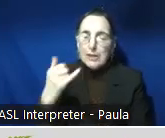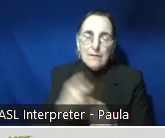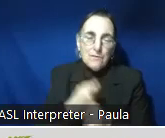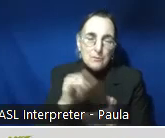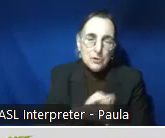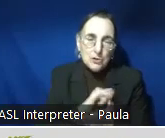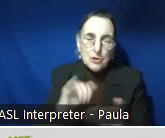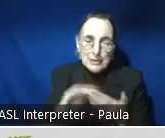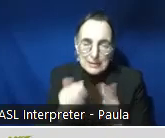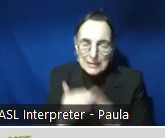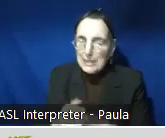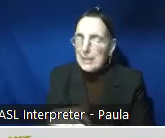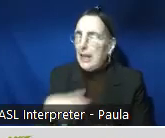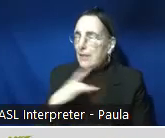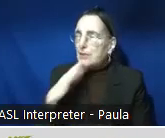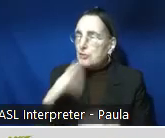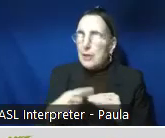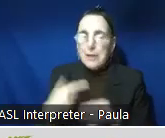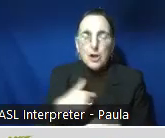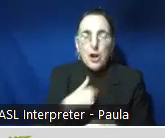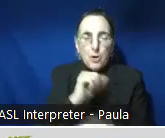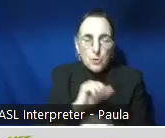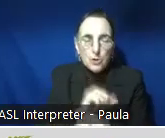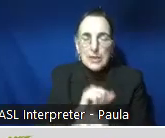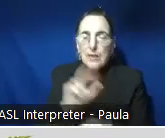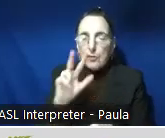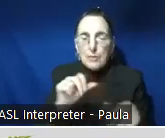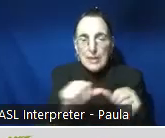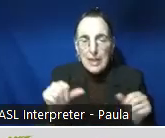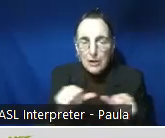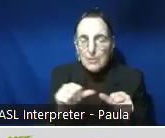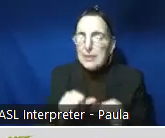If you go to the next slide we are working on in the introduction and